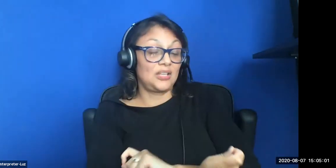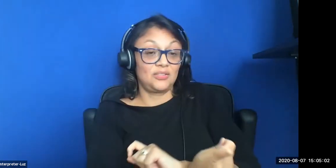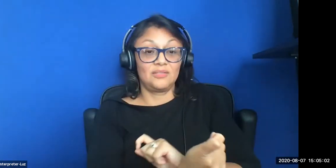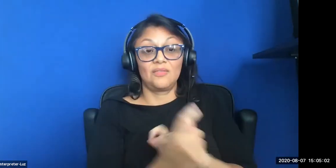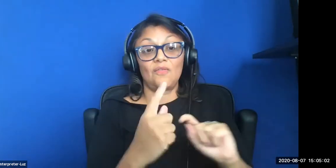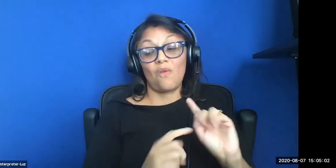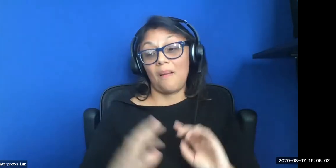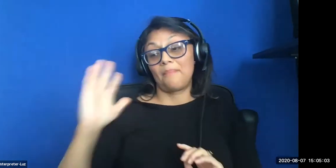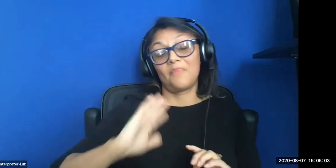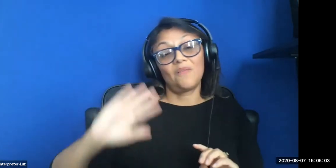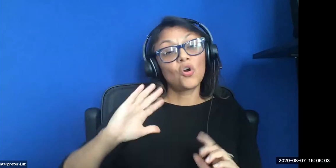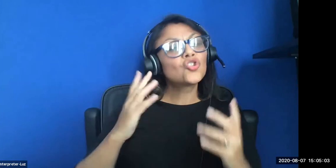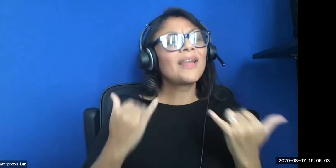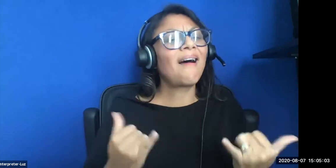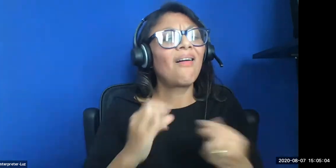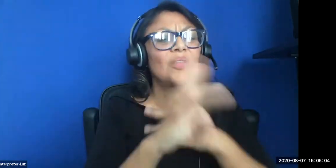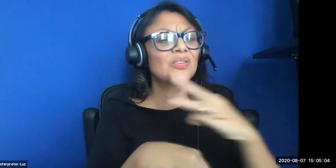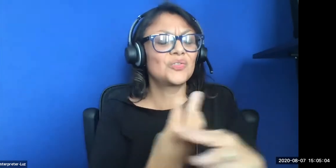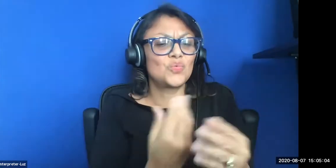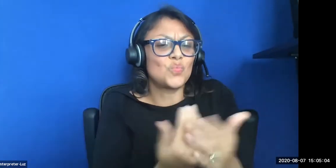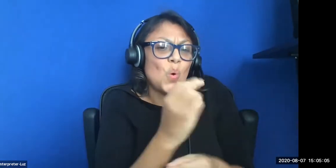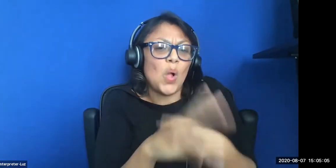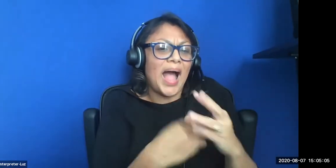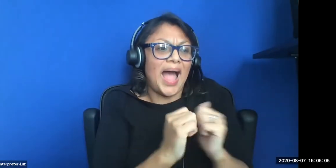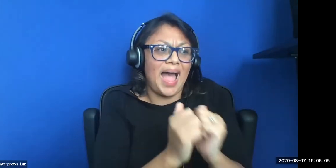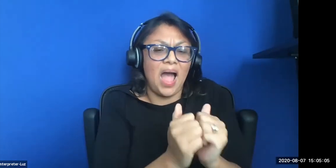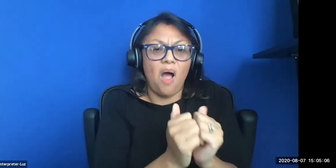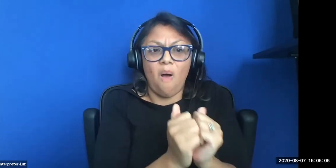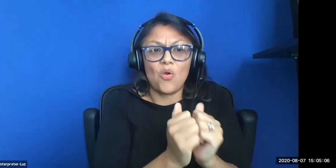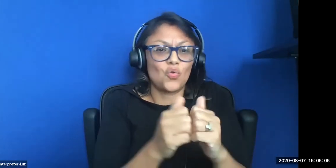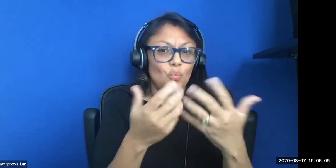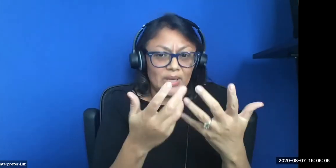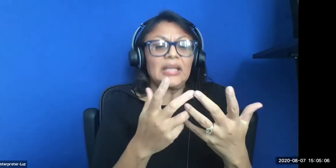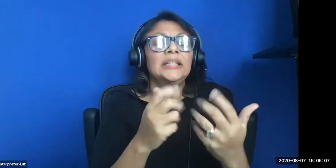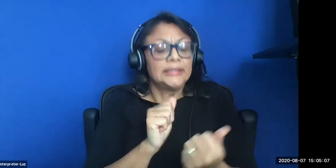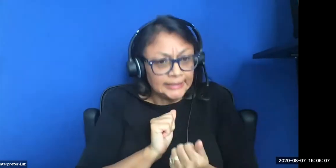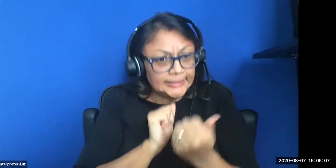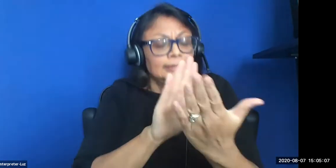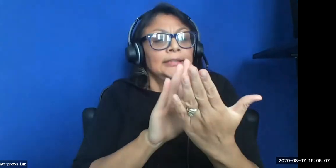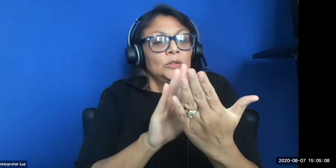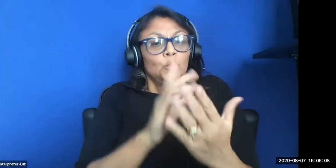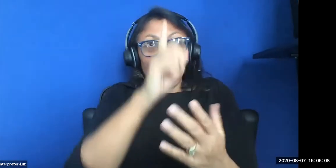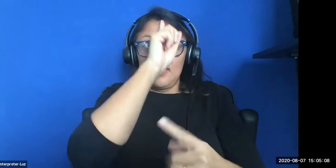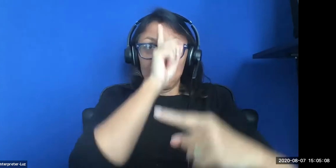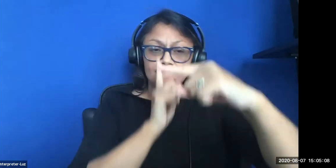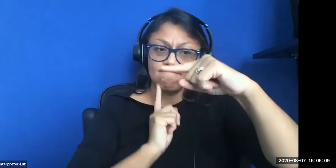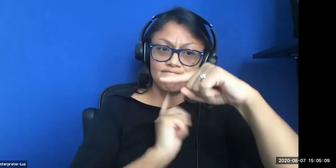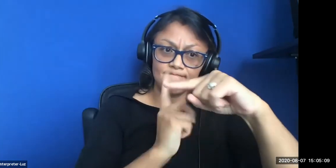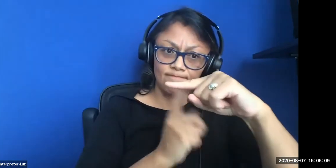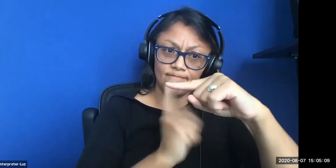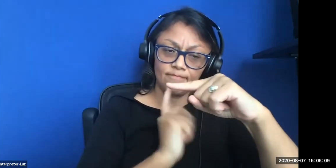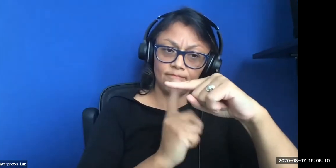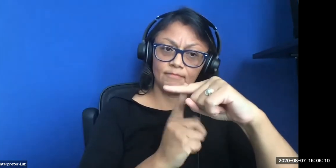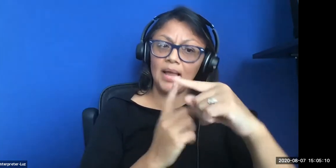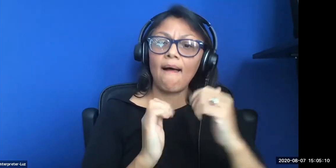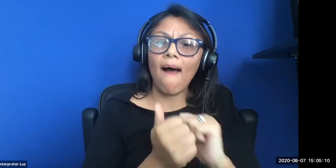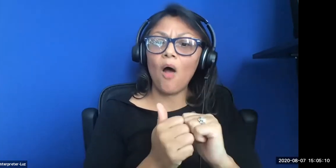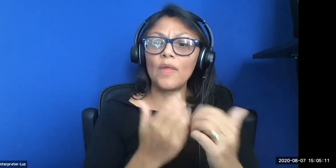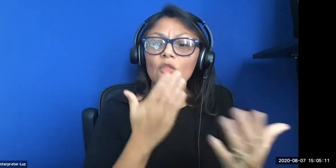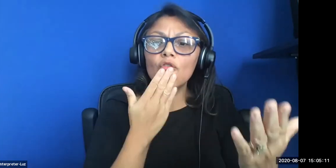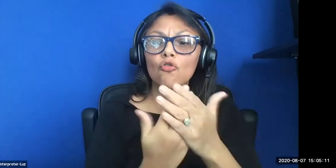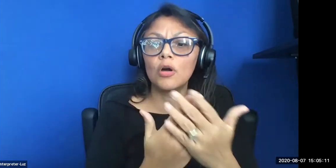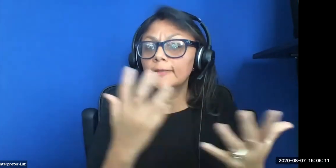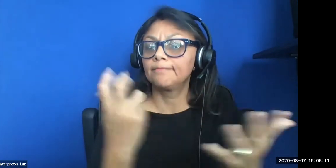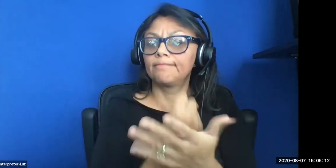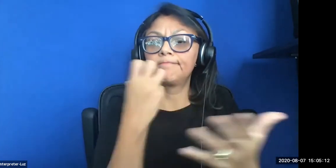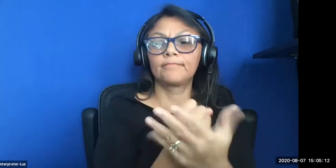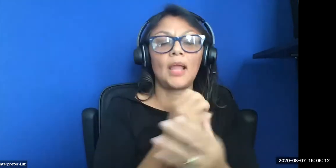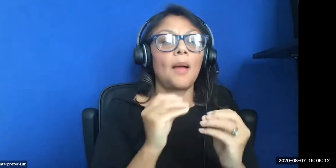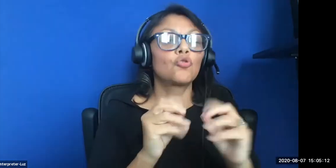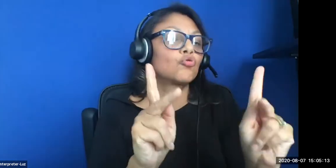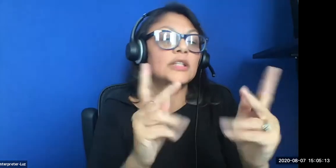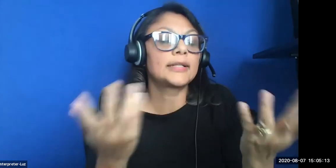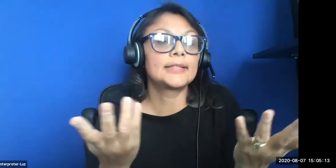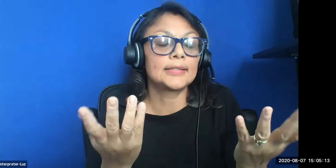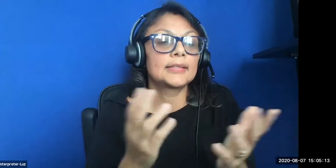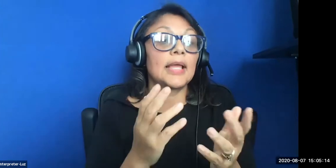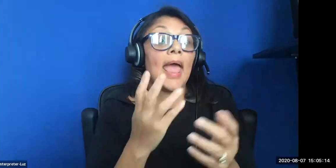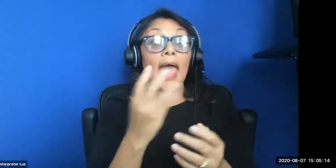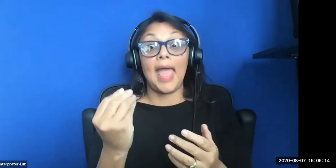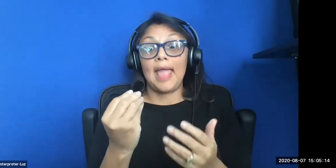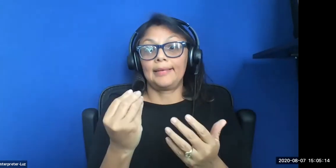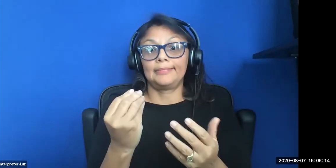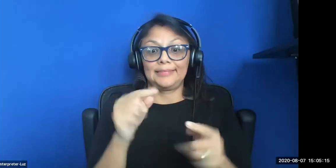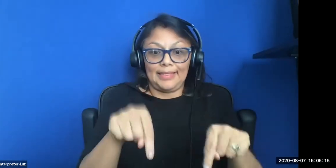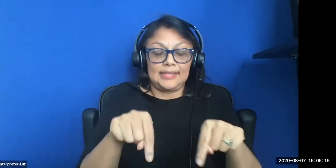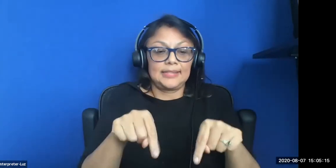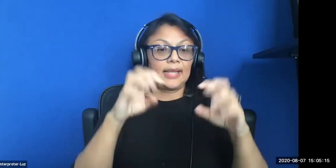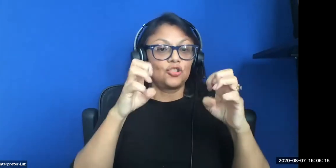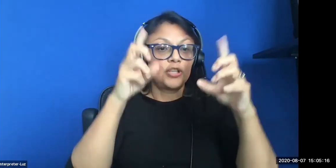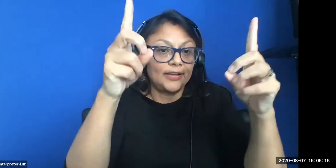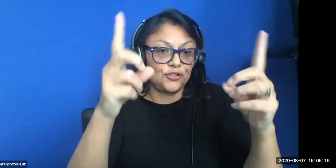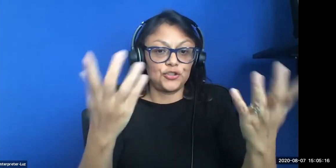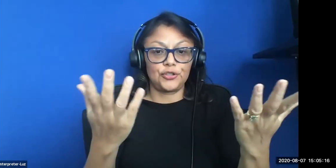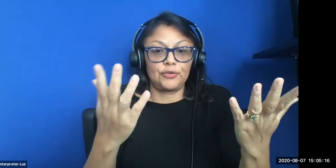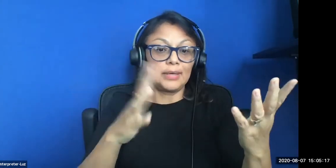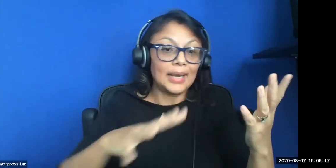Channelle Charest: To enter into that world with the best possible scenario and the best mindset and the most opportunities for not just our ourselves but for those around us, including in the education space and including in the community building space.